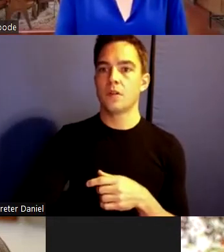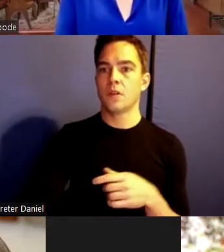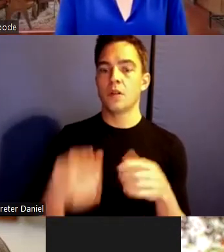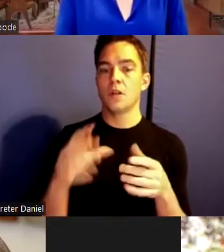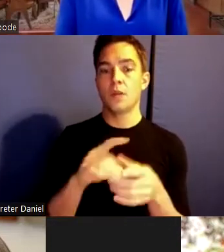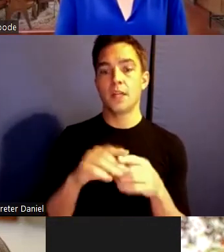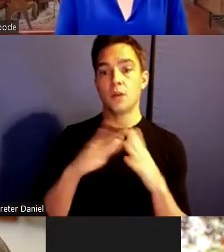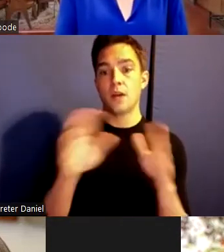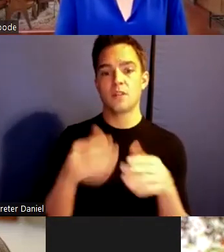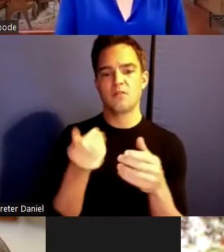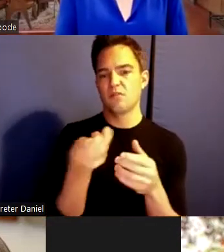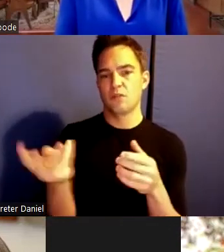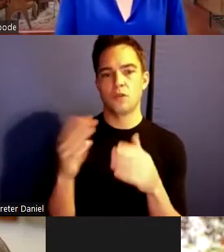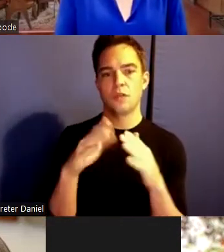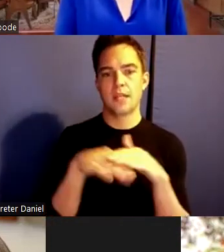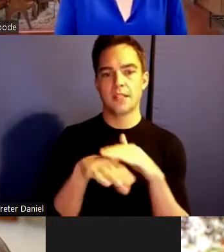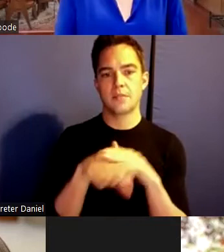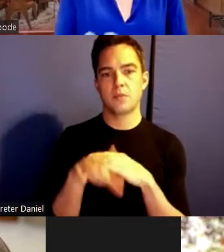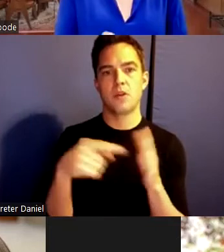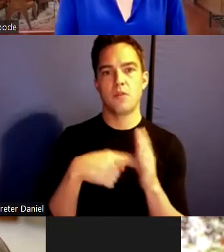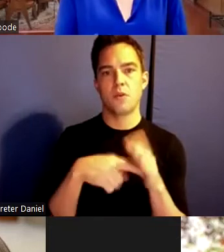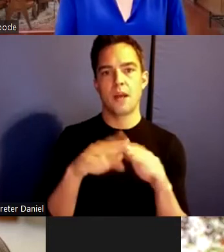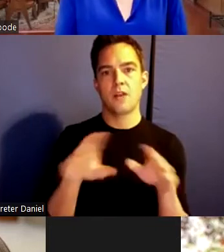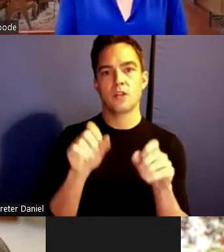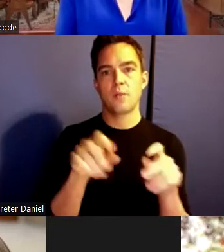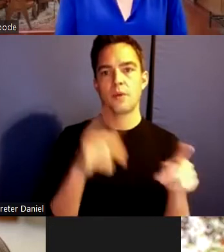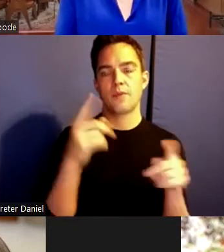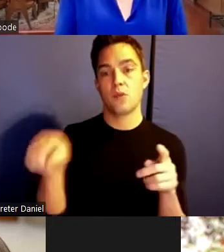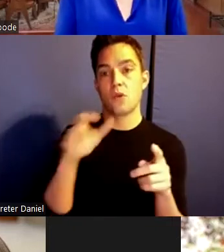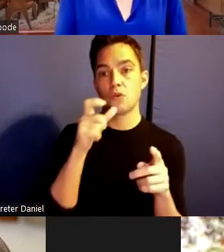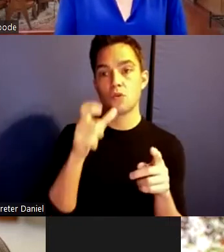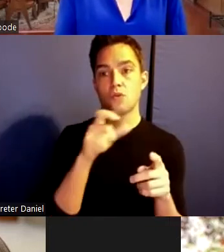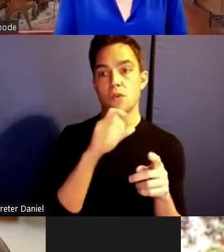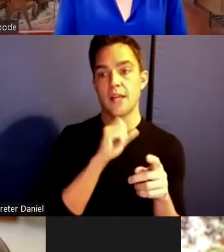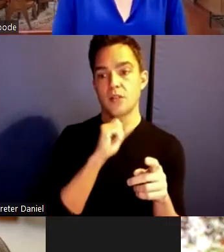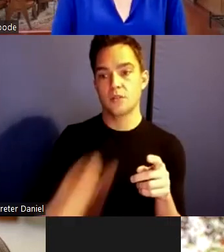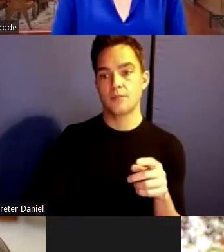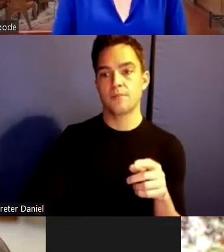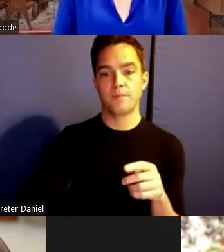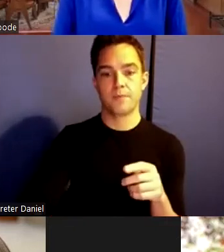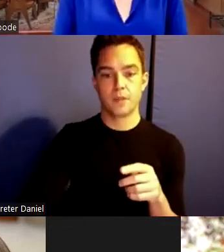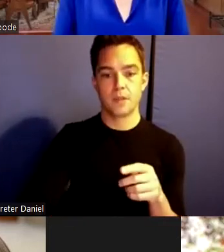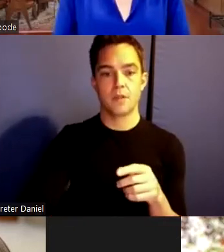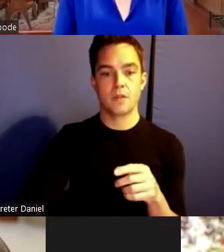accessible and affordable housing opportunities for those that age, especially for those with Down Syndrome and dementia.